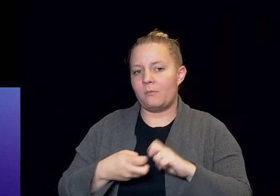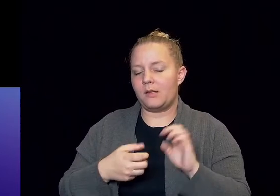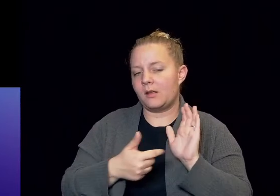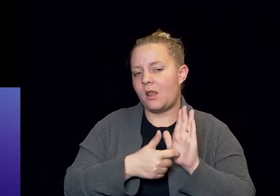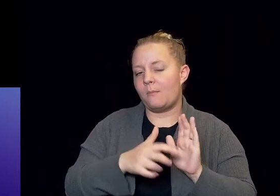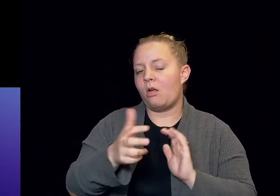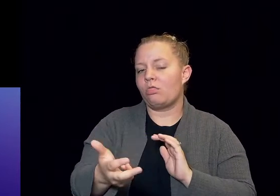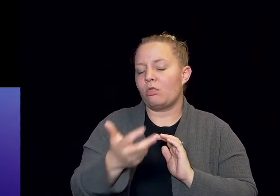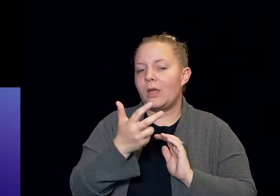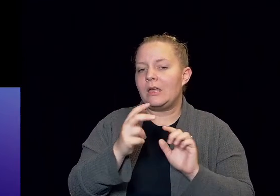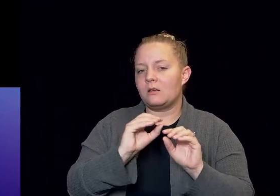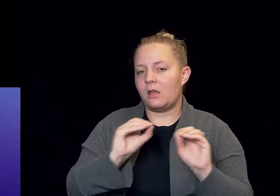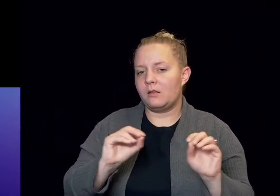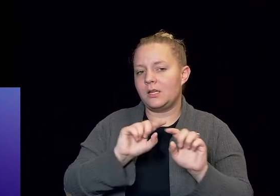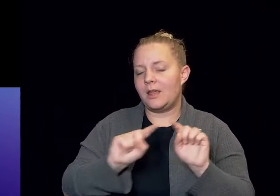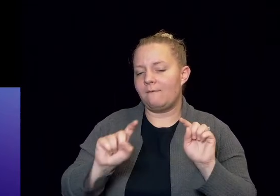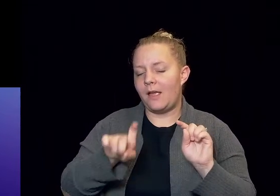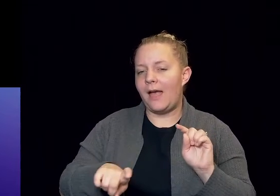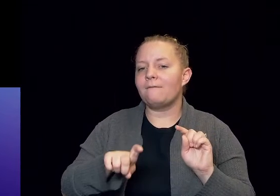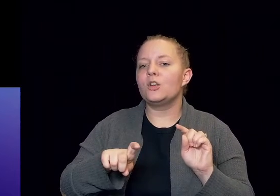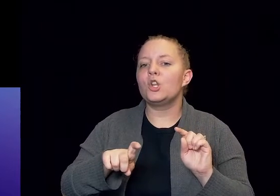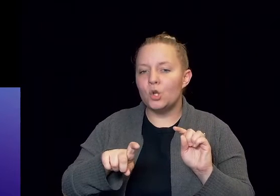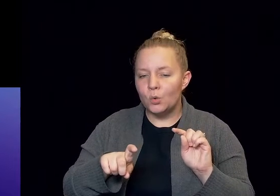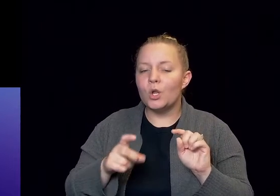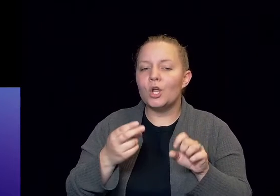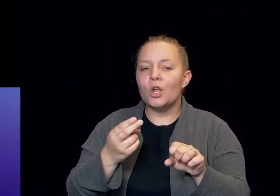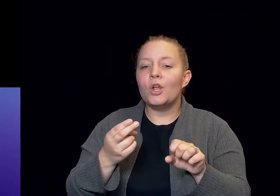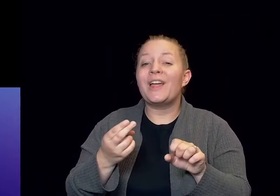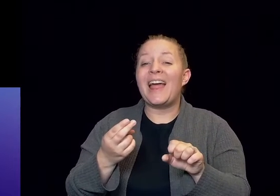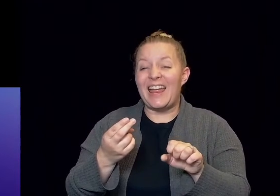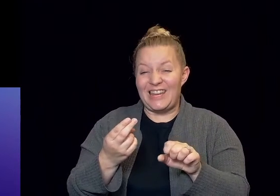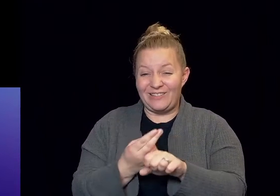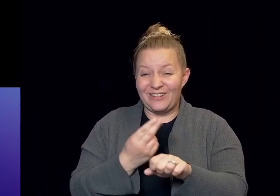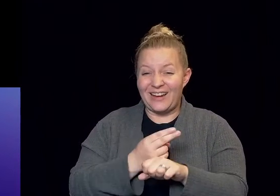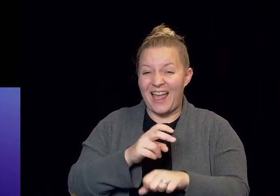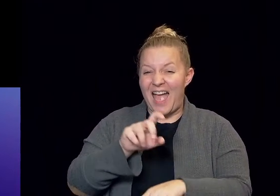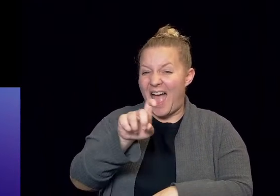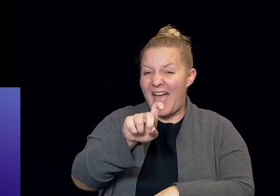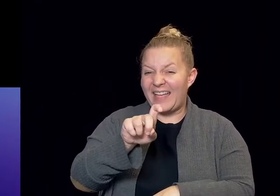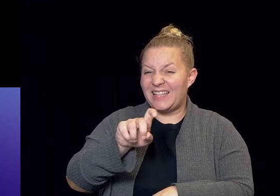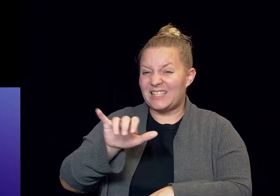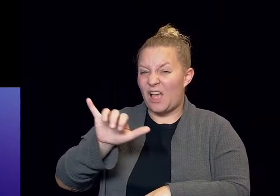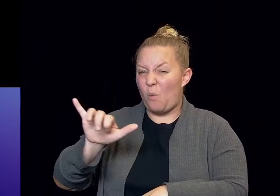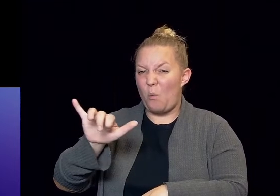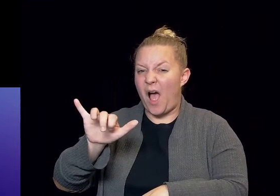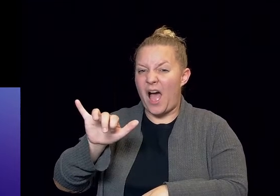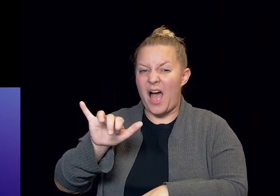except for the fact that you need to plug in x and y. So, I'm going to go ahead and plug in for x and y.